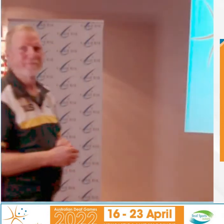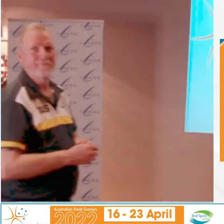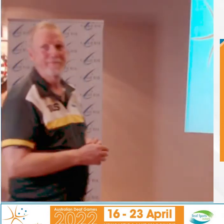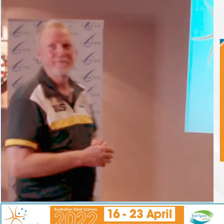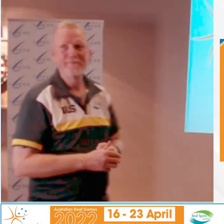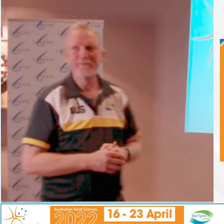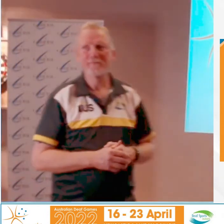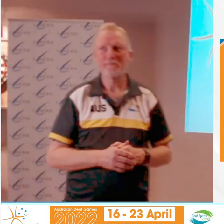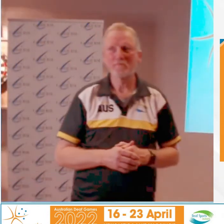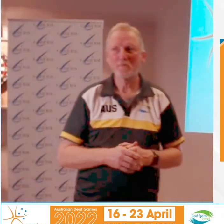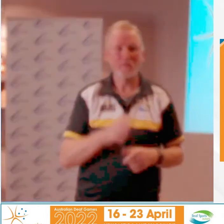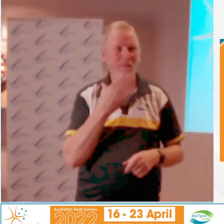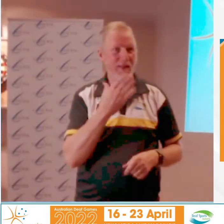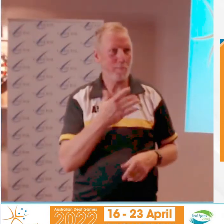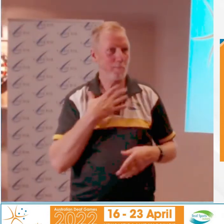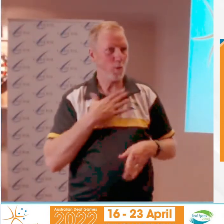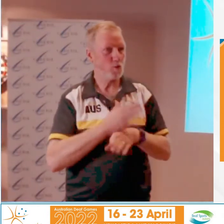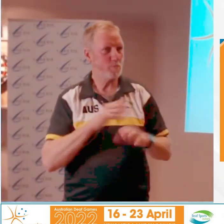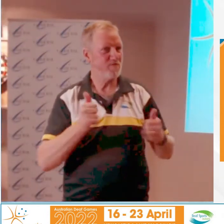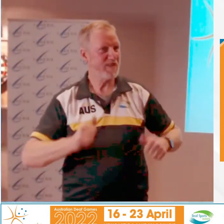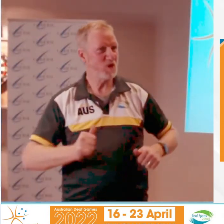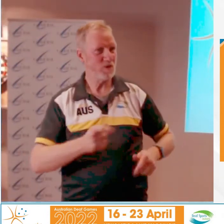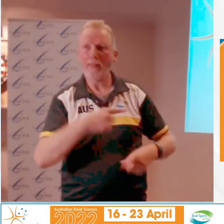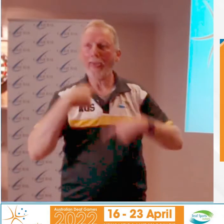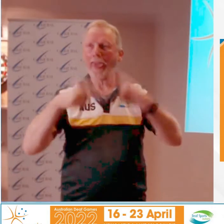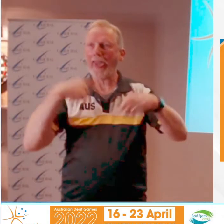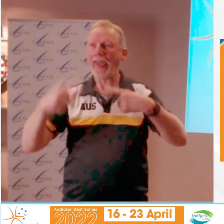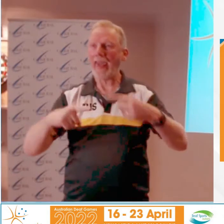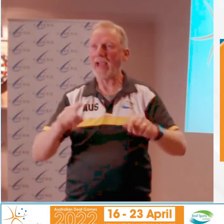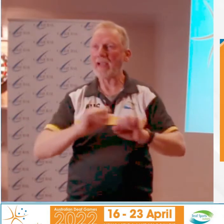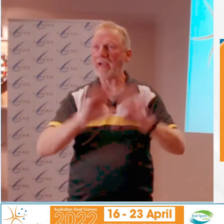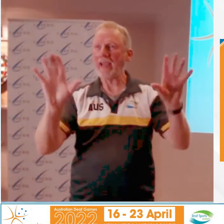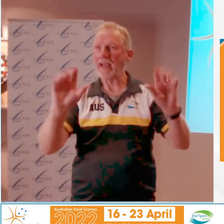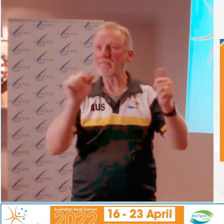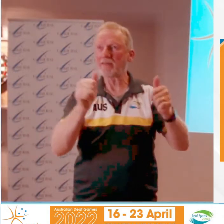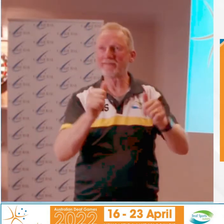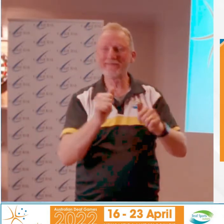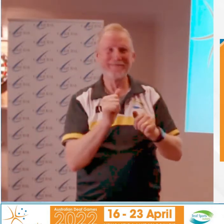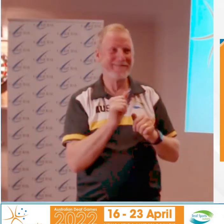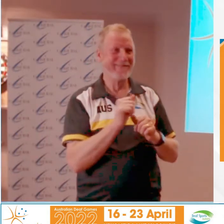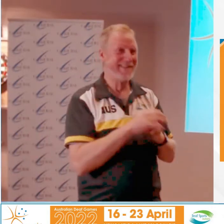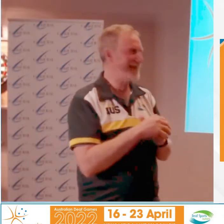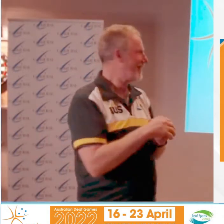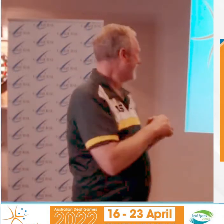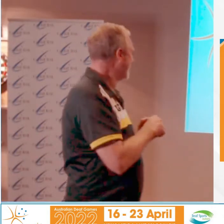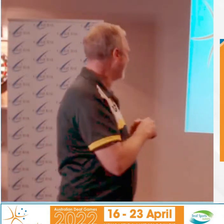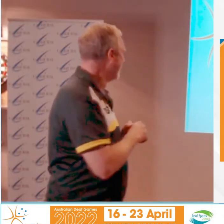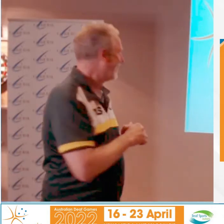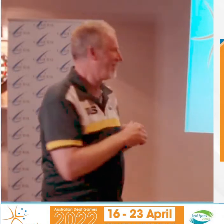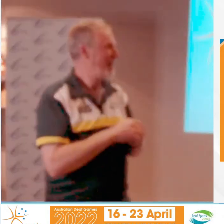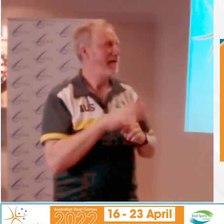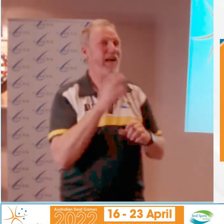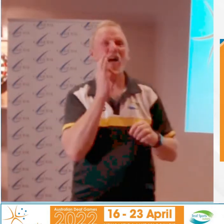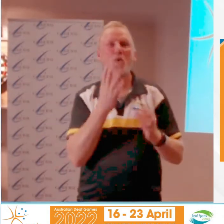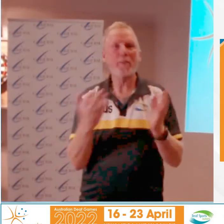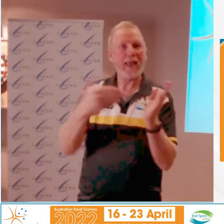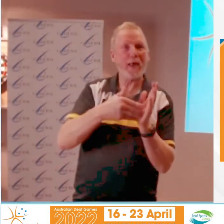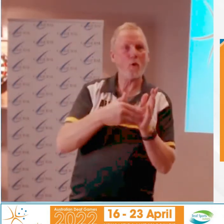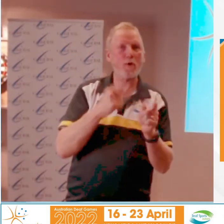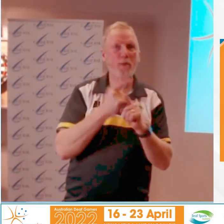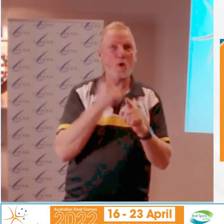Thank you very well very nice